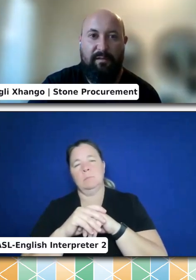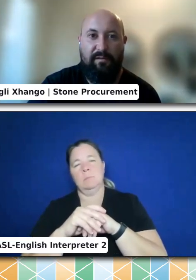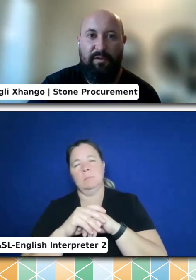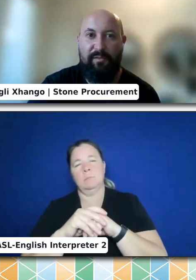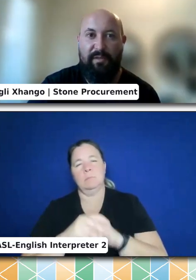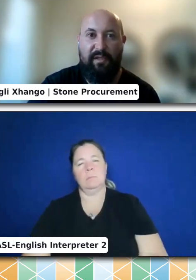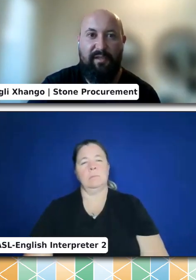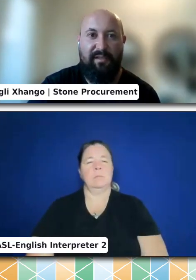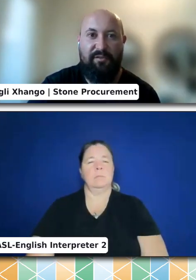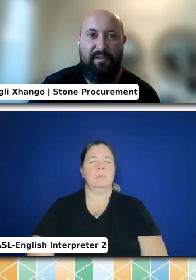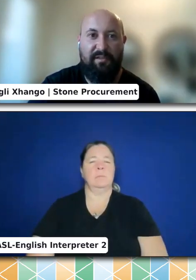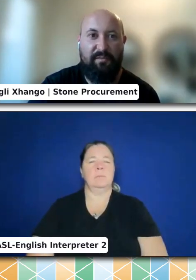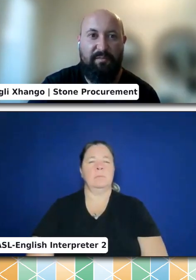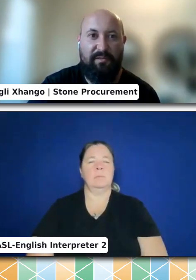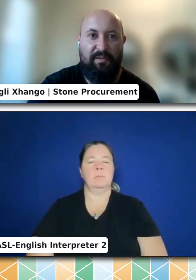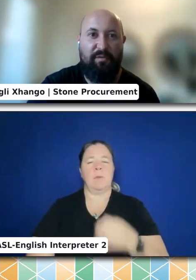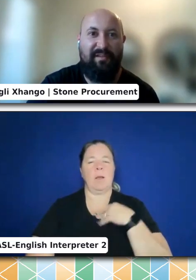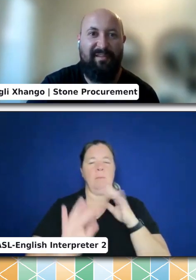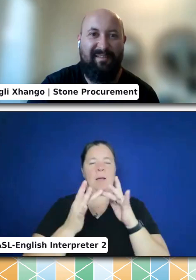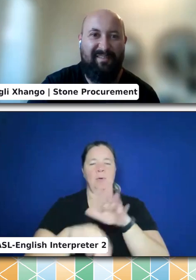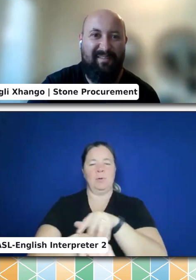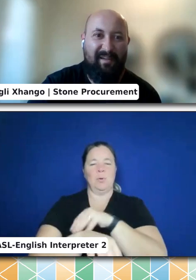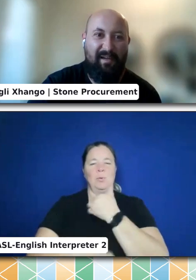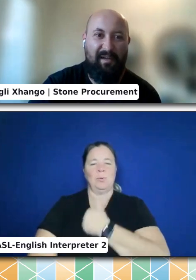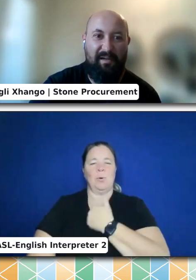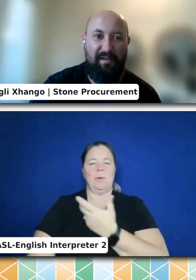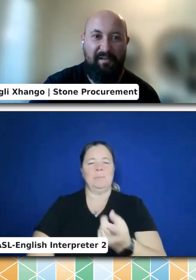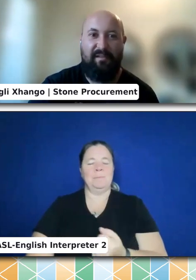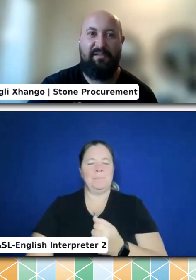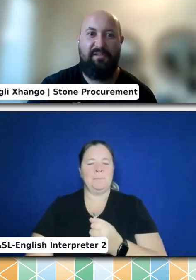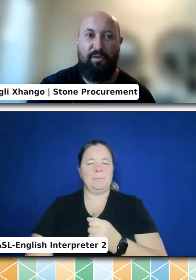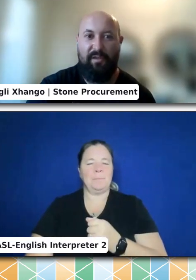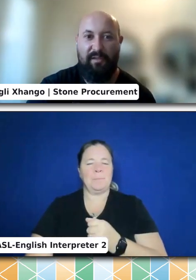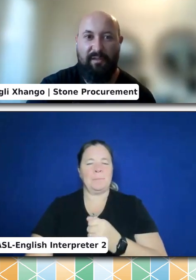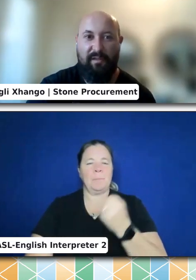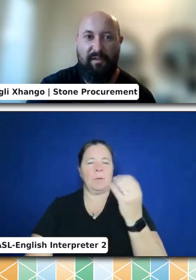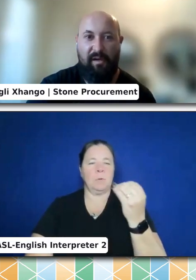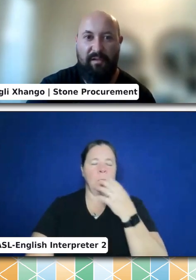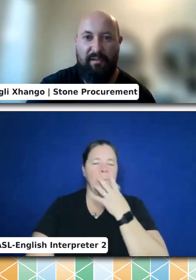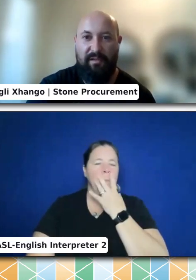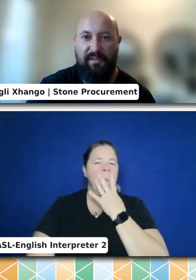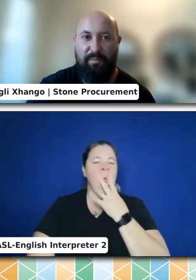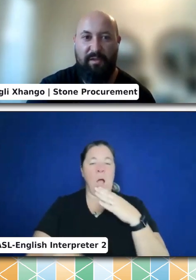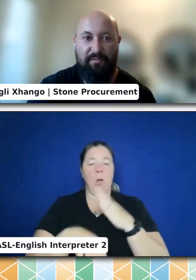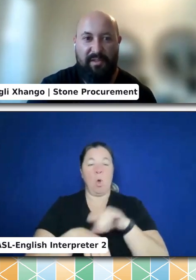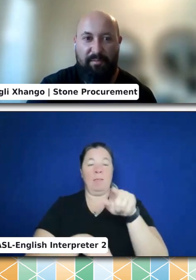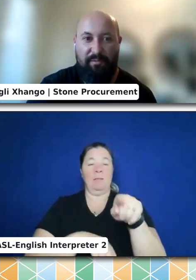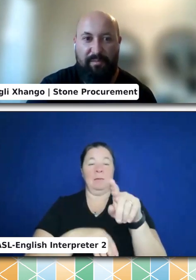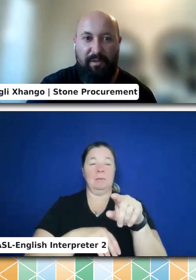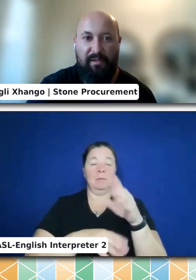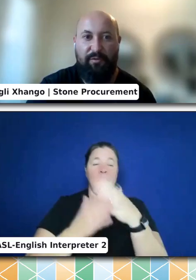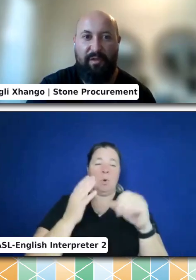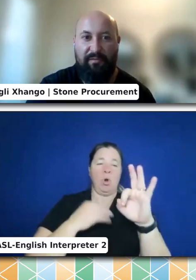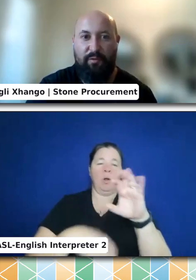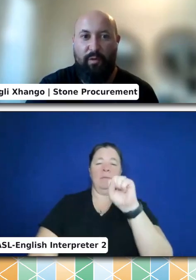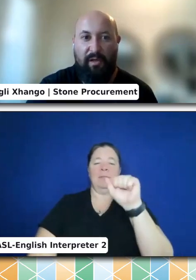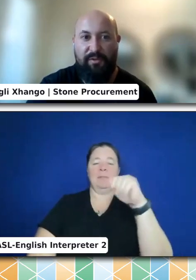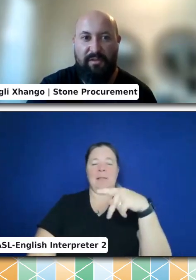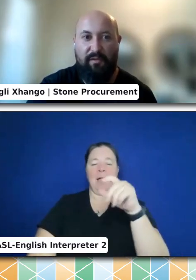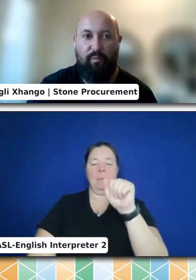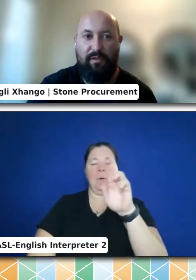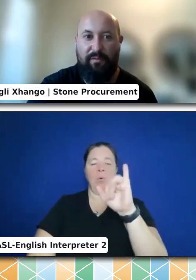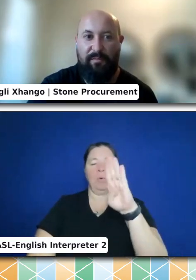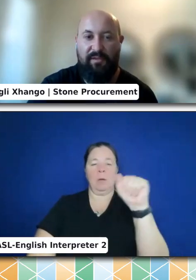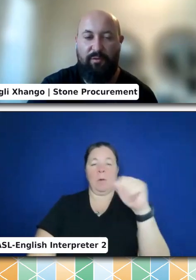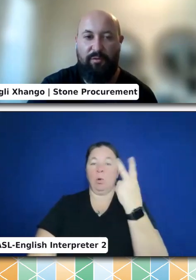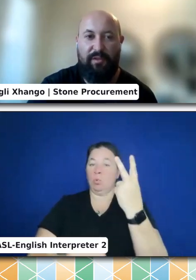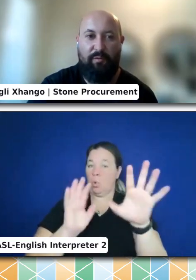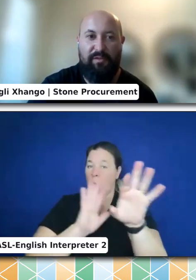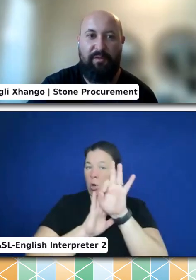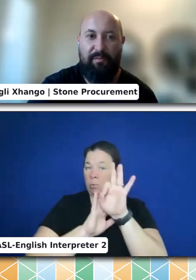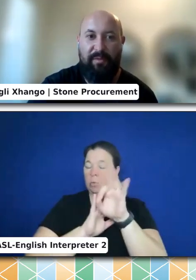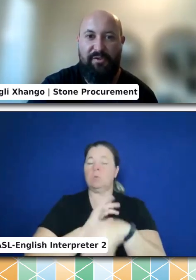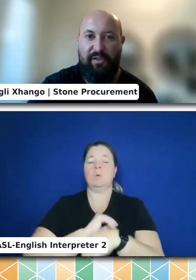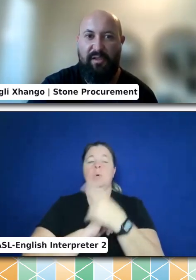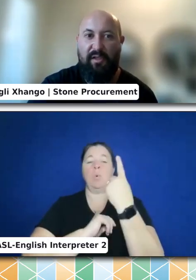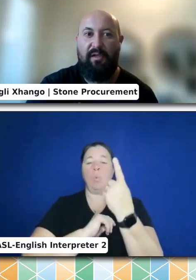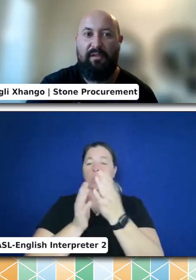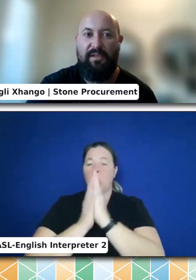Sorry, has my internet is a bit slow. Uh, so… On this part of Safariba, you have two options. One of them is your request for information.